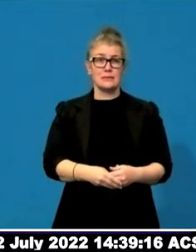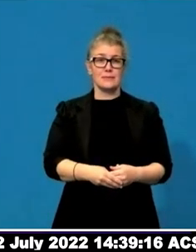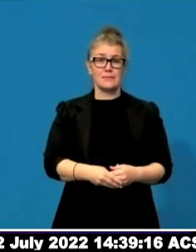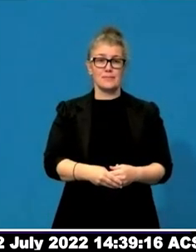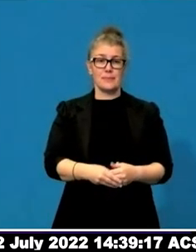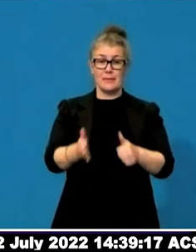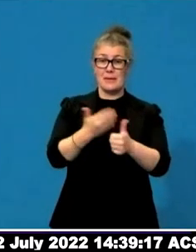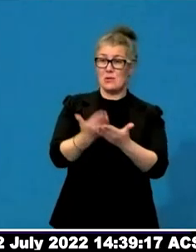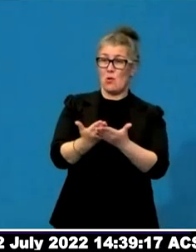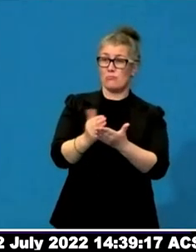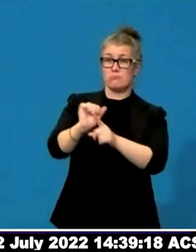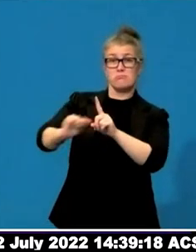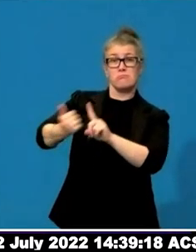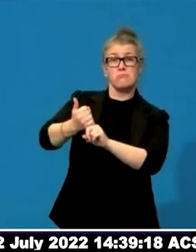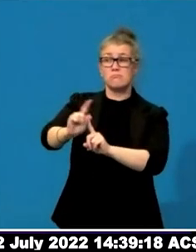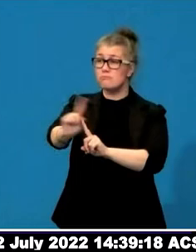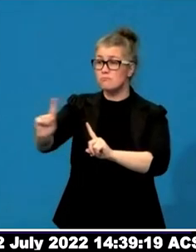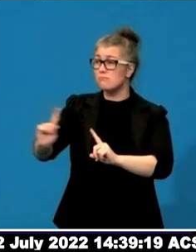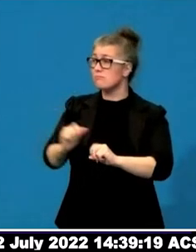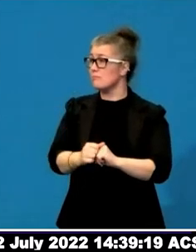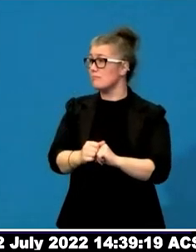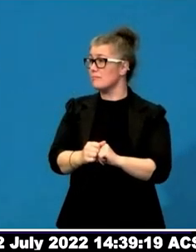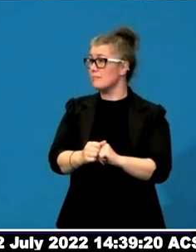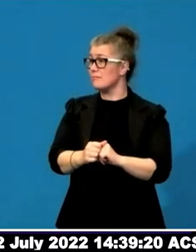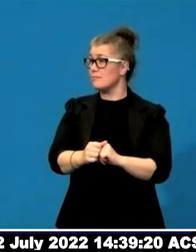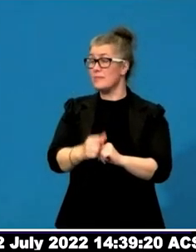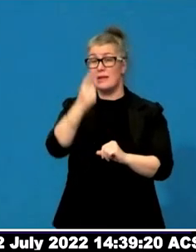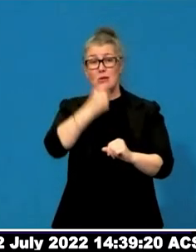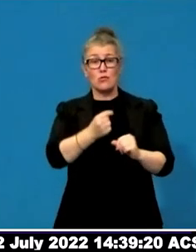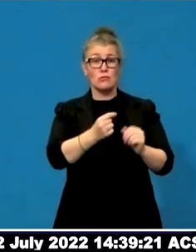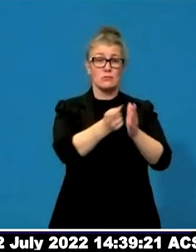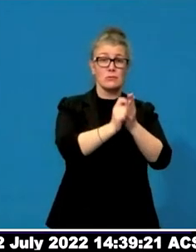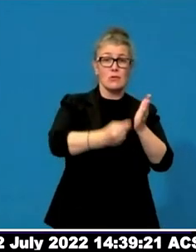Like, it could be making referrals to services and things like that,